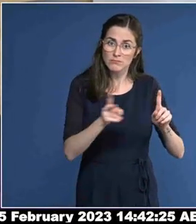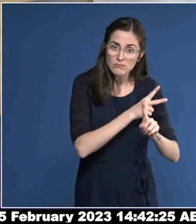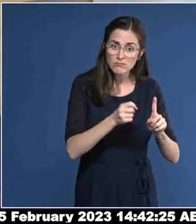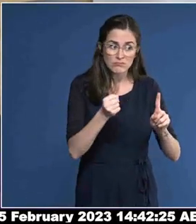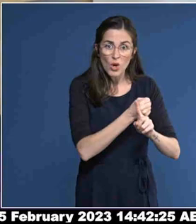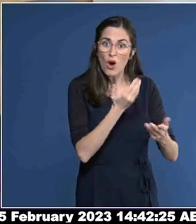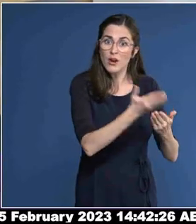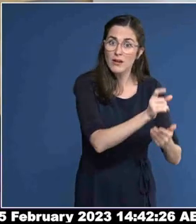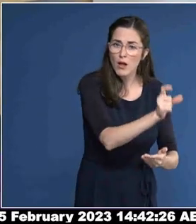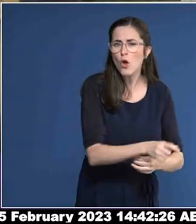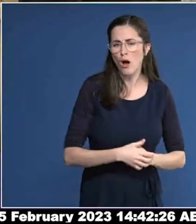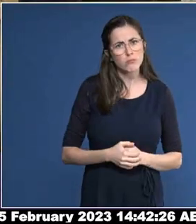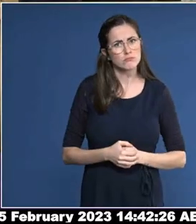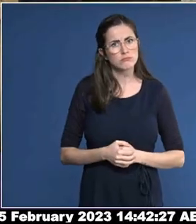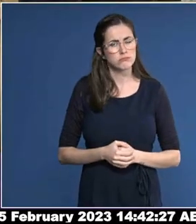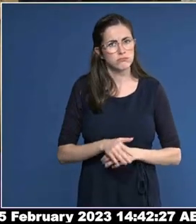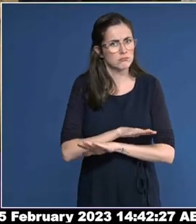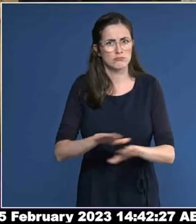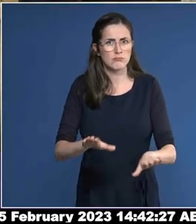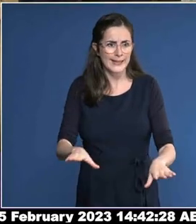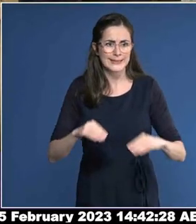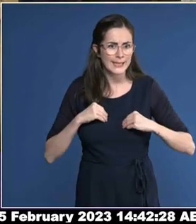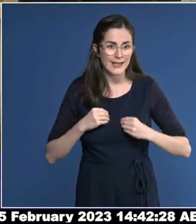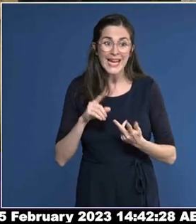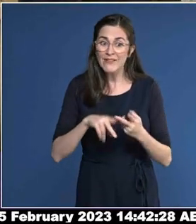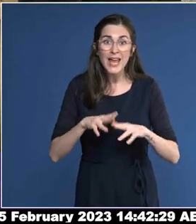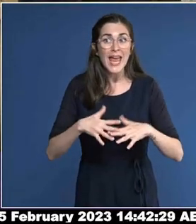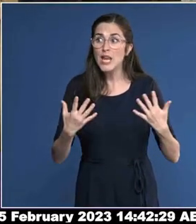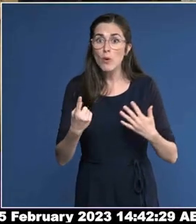If there was any information which came to hand that a staff member was engaging in